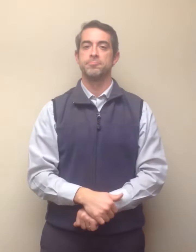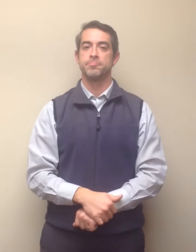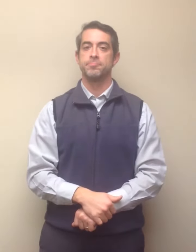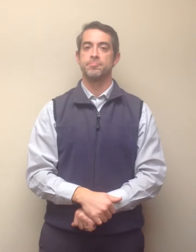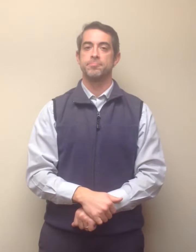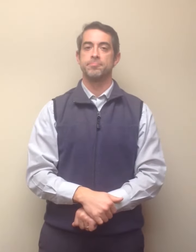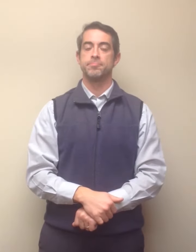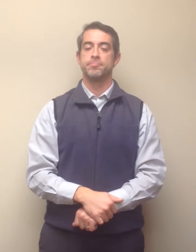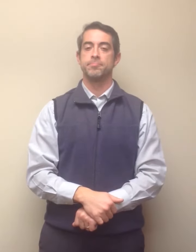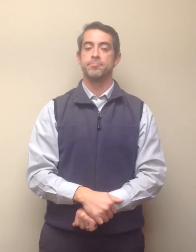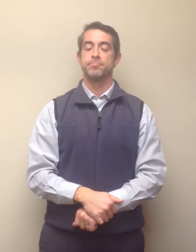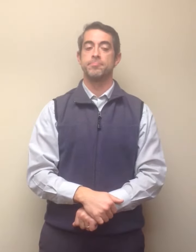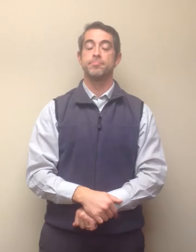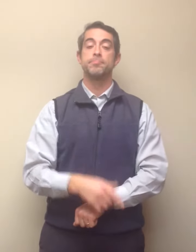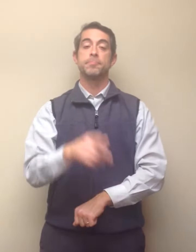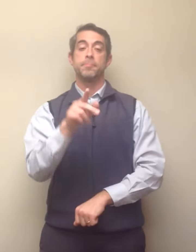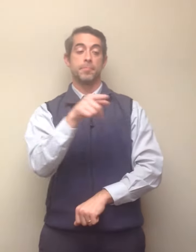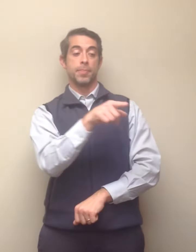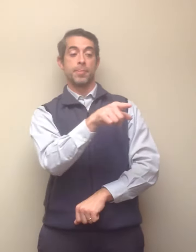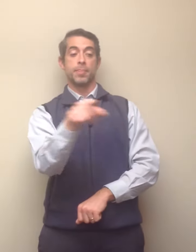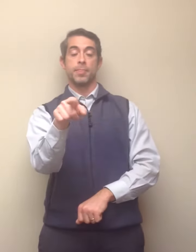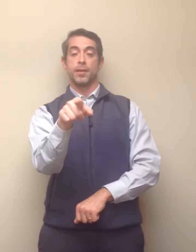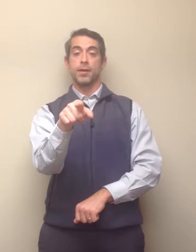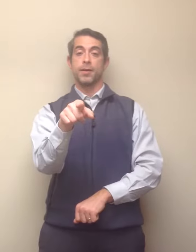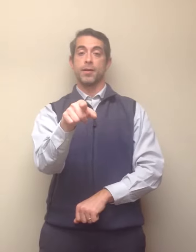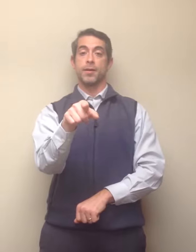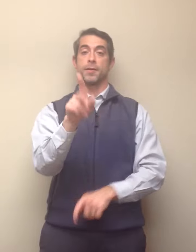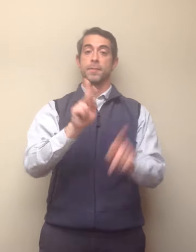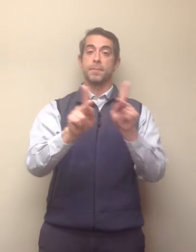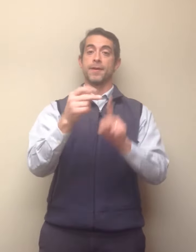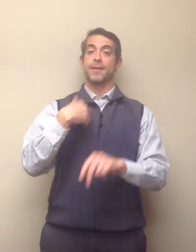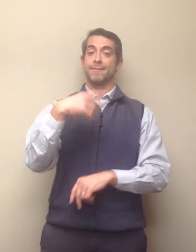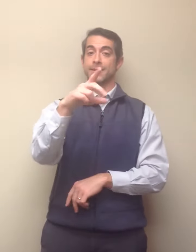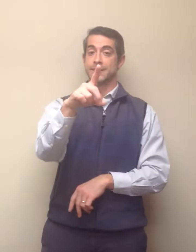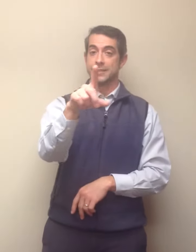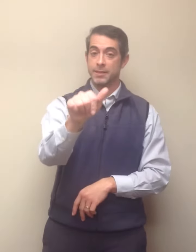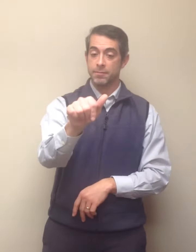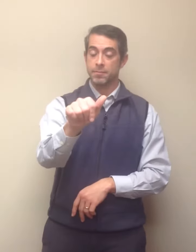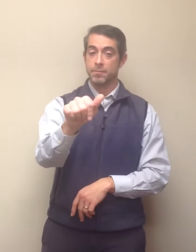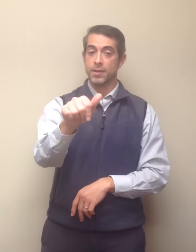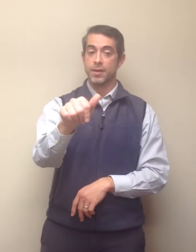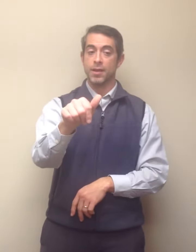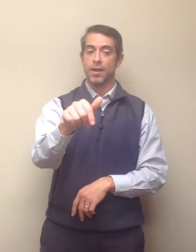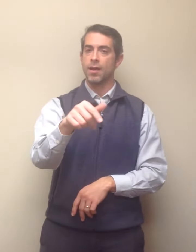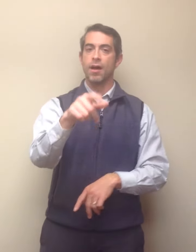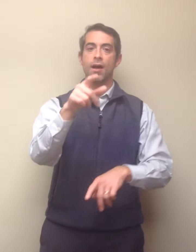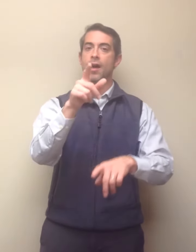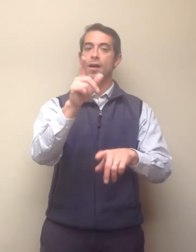If people with disabilities are unable to get identification or driver's license